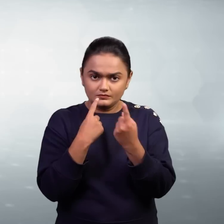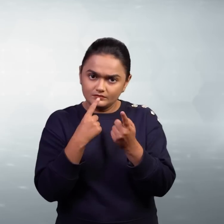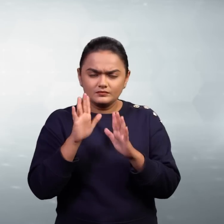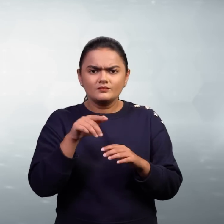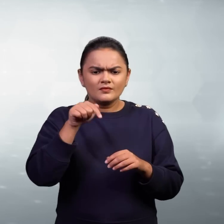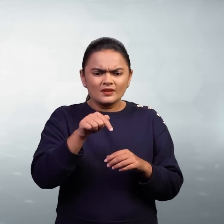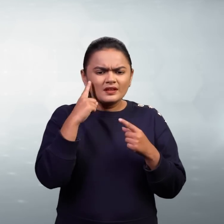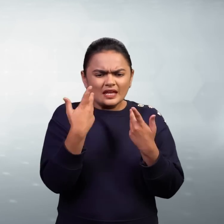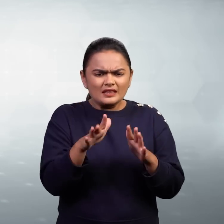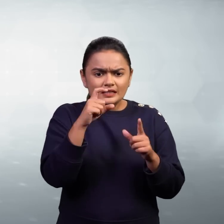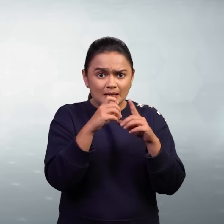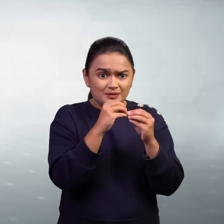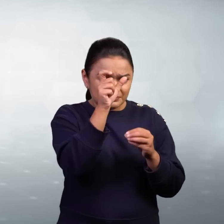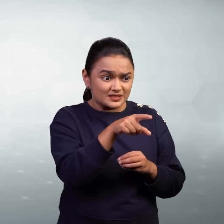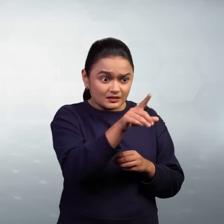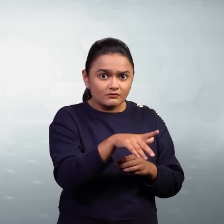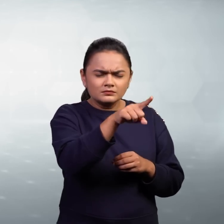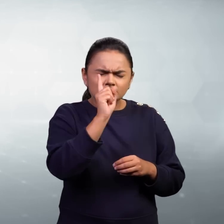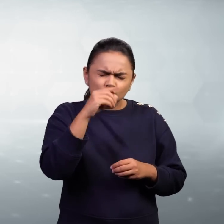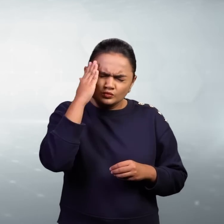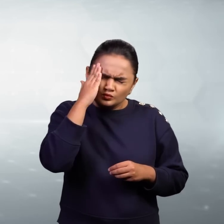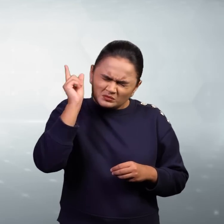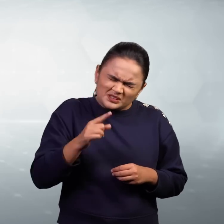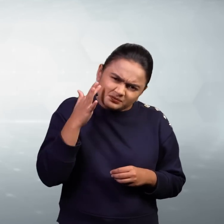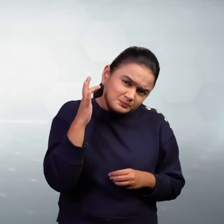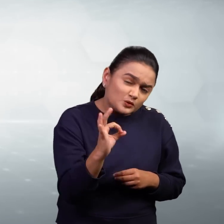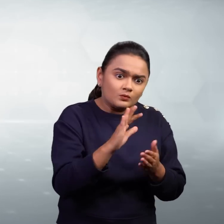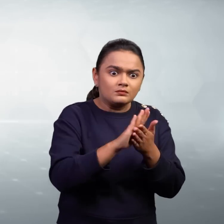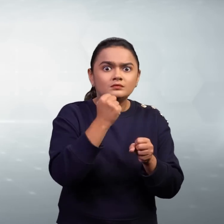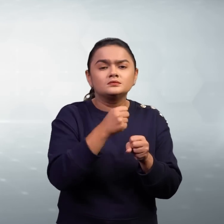It is absolutely crucial for every diabetic patient to be aware of this!